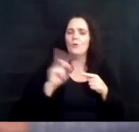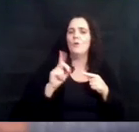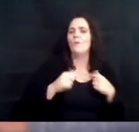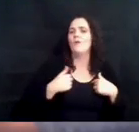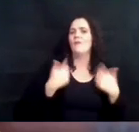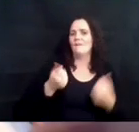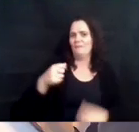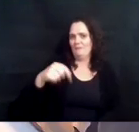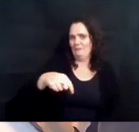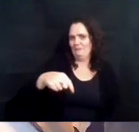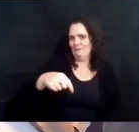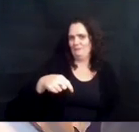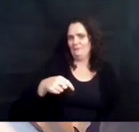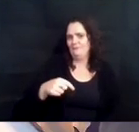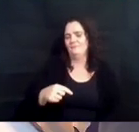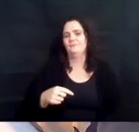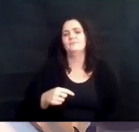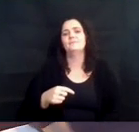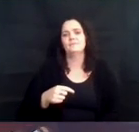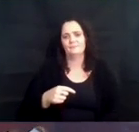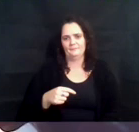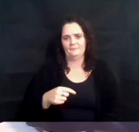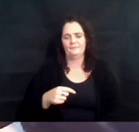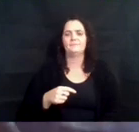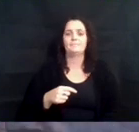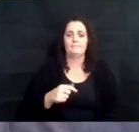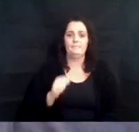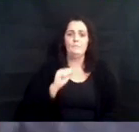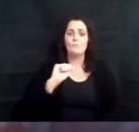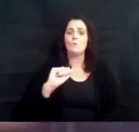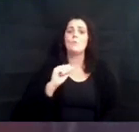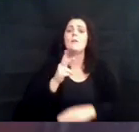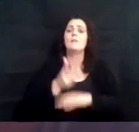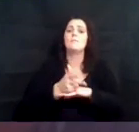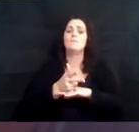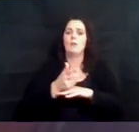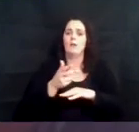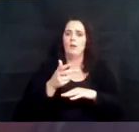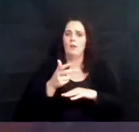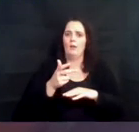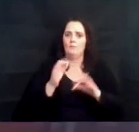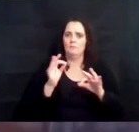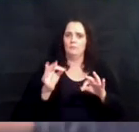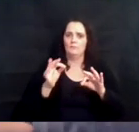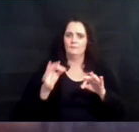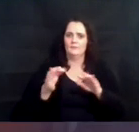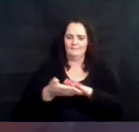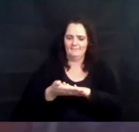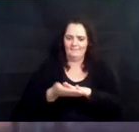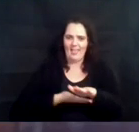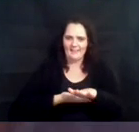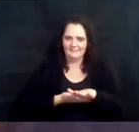Now, the other thing, if your camera is sitting flat, what you'll ultimately see is a lot of the surface of the box that it's sitting